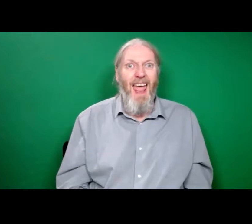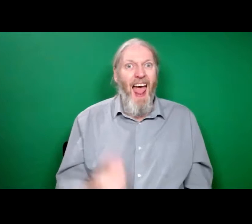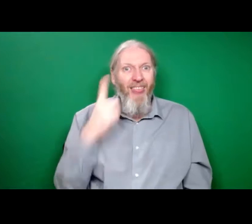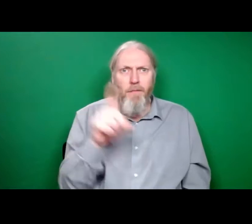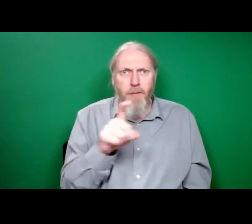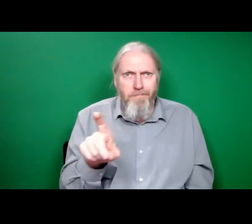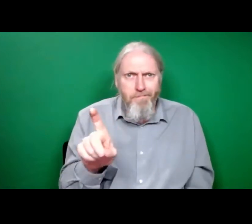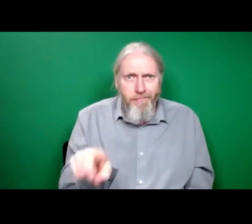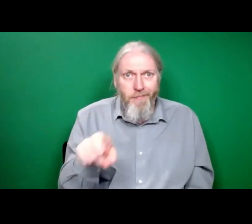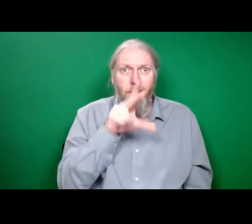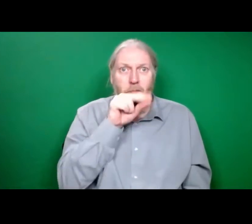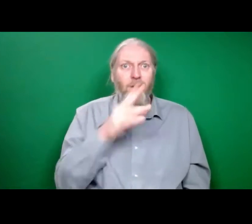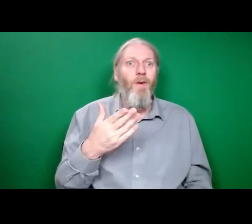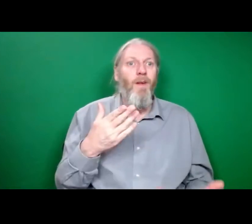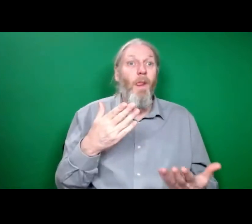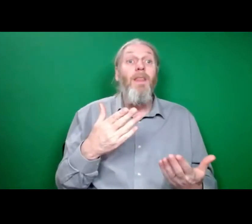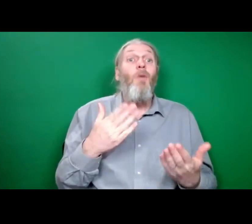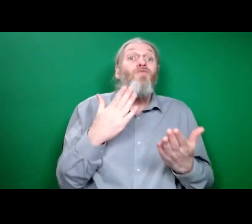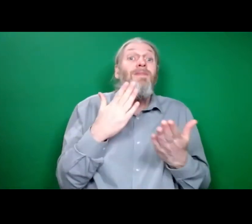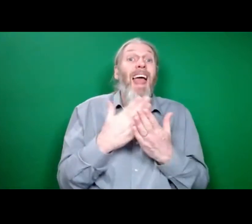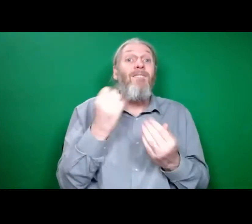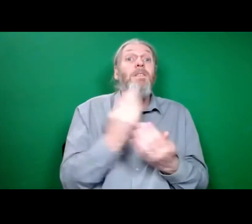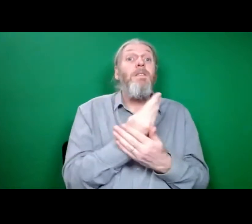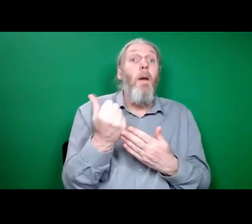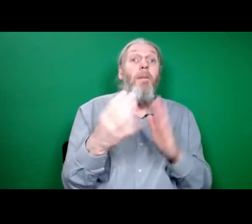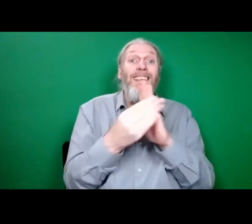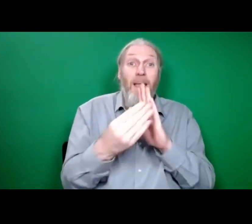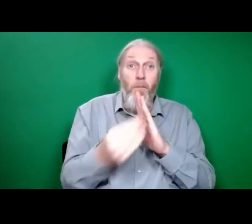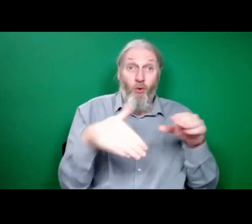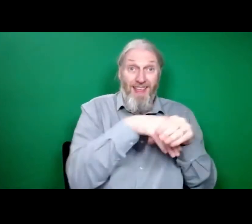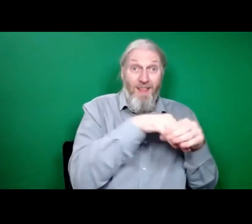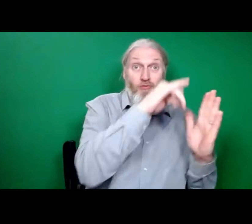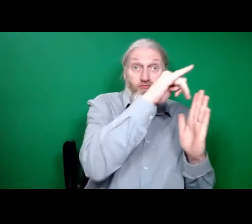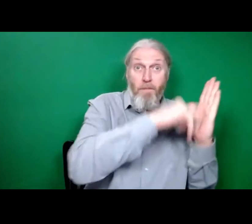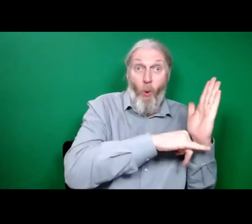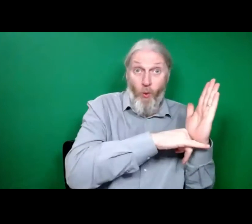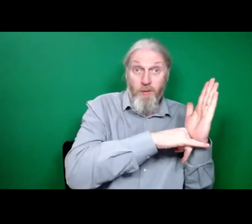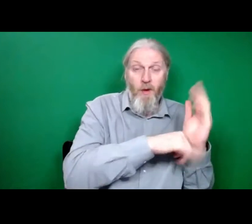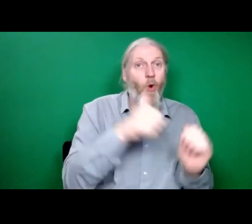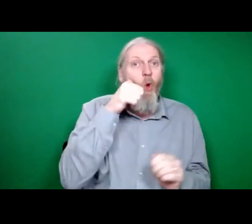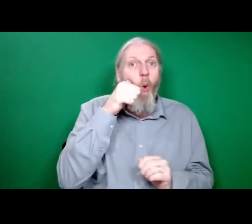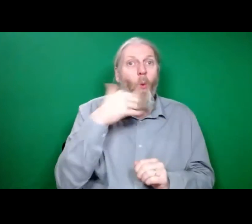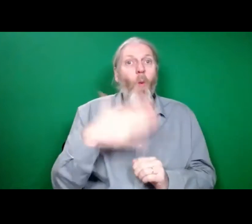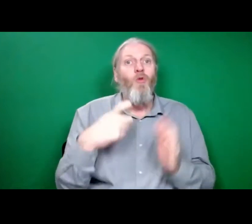as possible, and that was about using all of the contacts, not just that I had and we had as the local